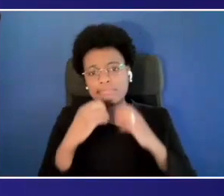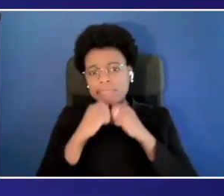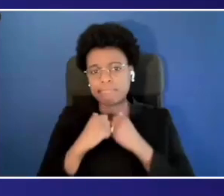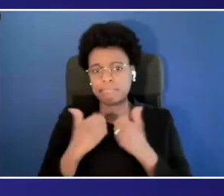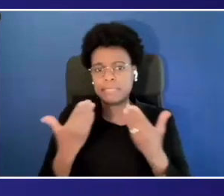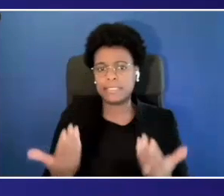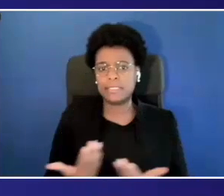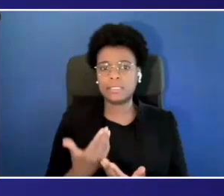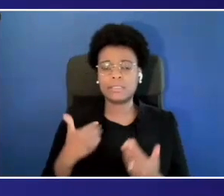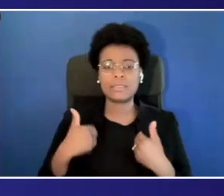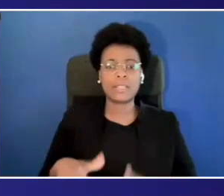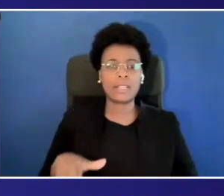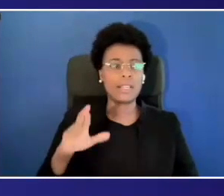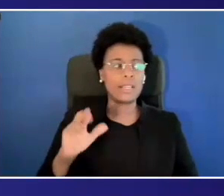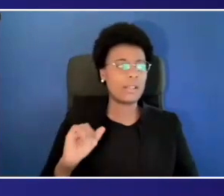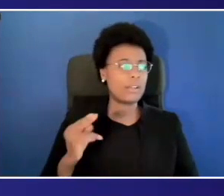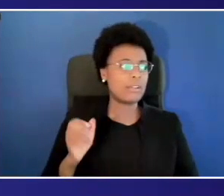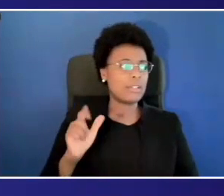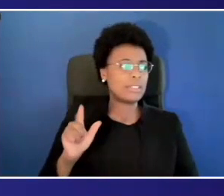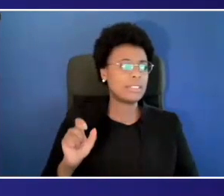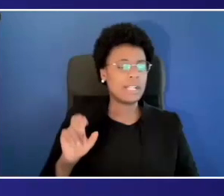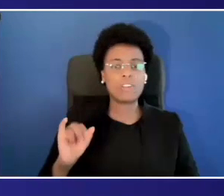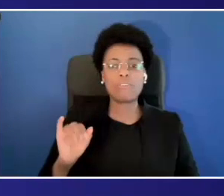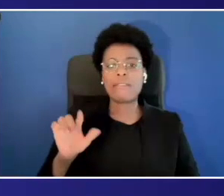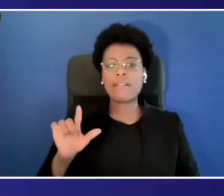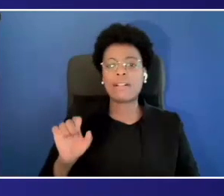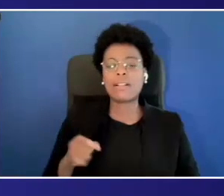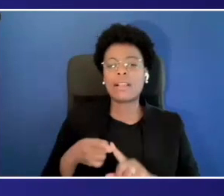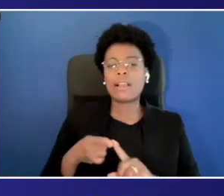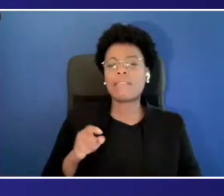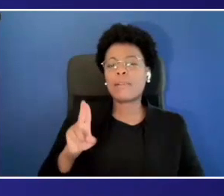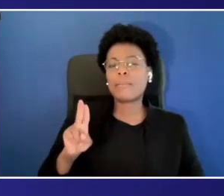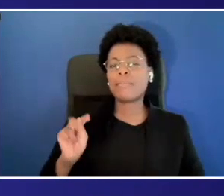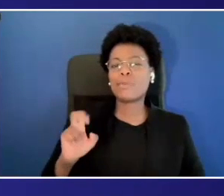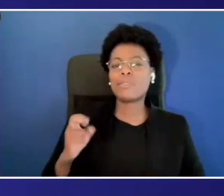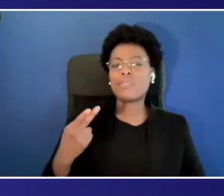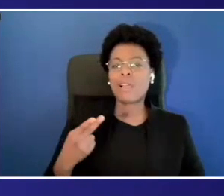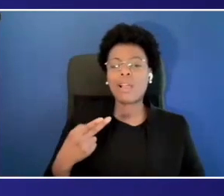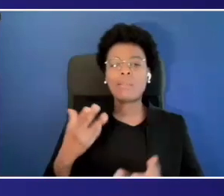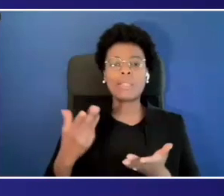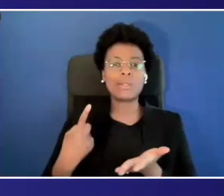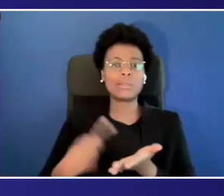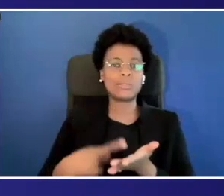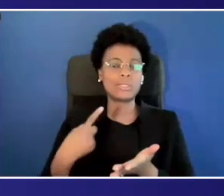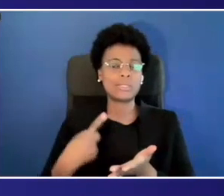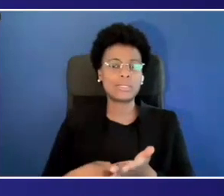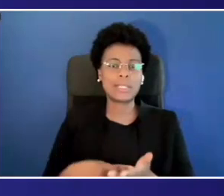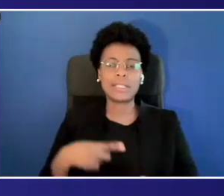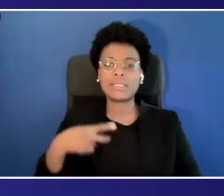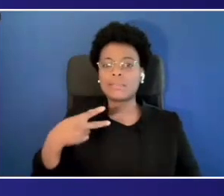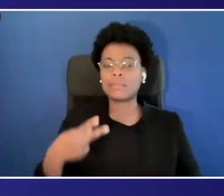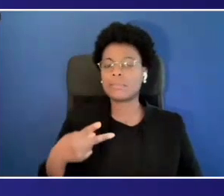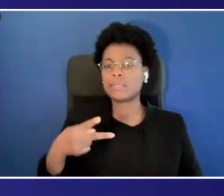My name is Richelle Riffel. I'm from Salt Lake City, Utah, and I'm here today to comment on public service loan forgiveness and the income based repayment plans.